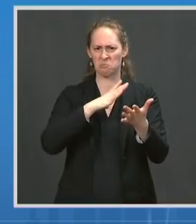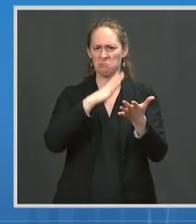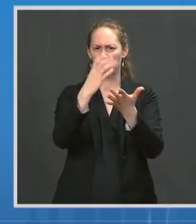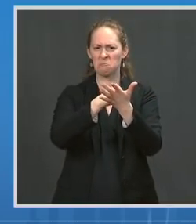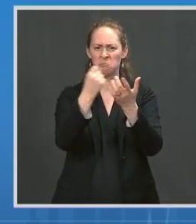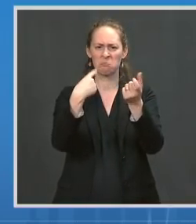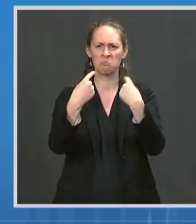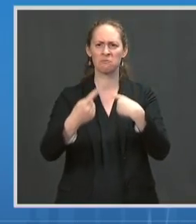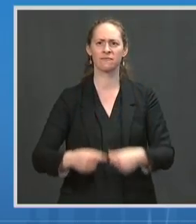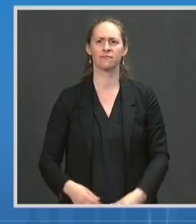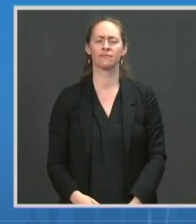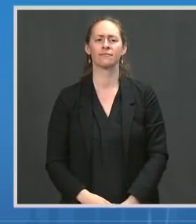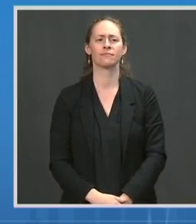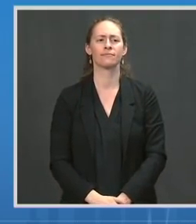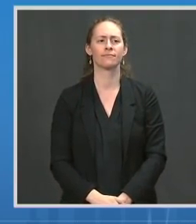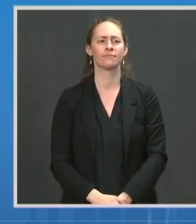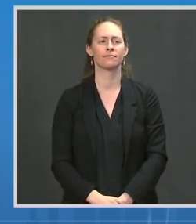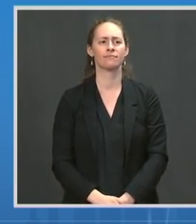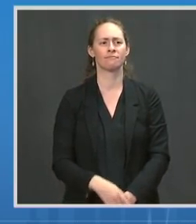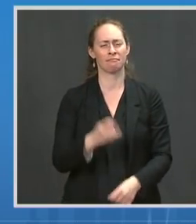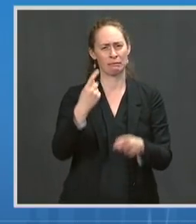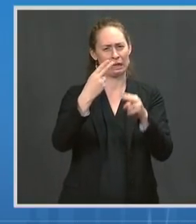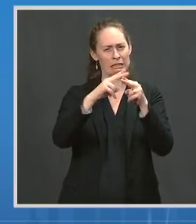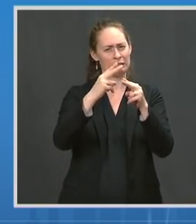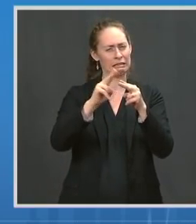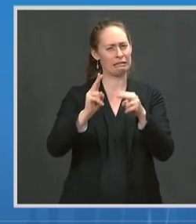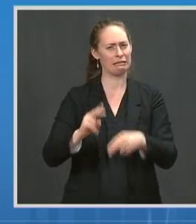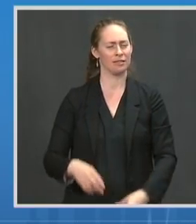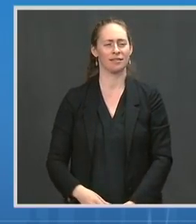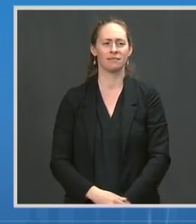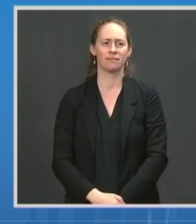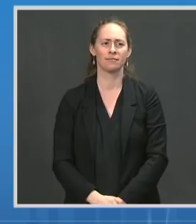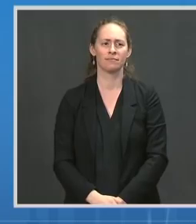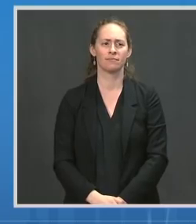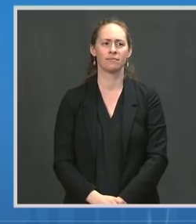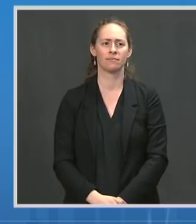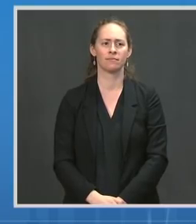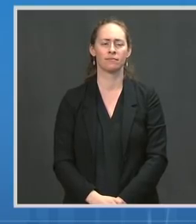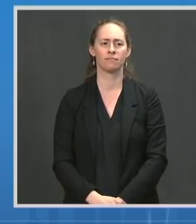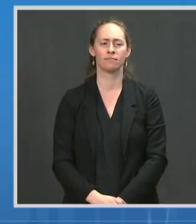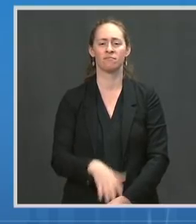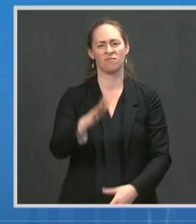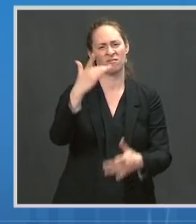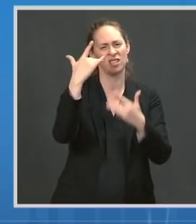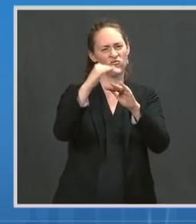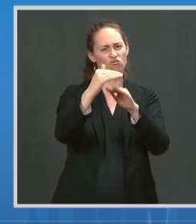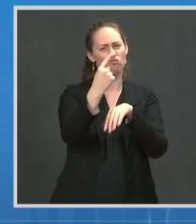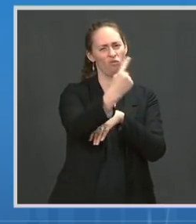Moderator: We only have a few minutes for questions today, so please, please keep your questions to one question. First, we'll go to Weijia at CBS.